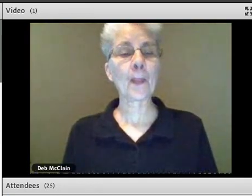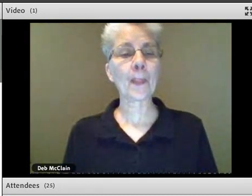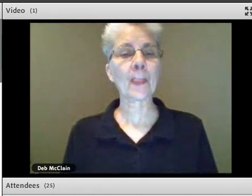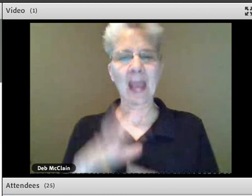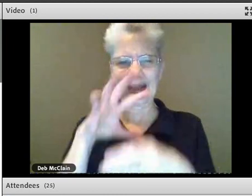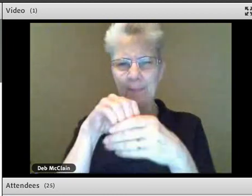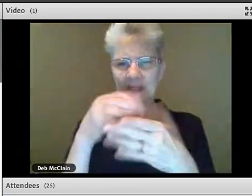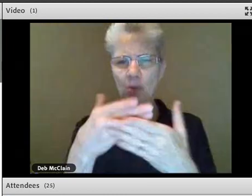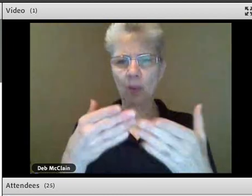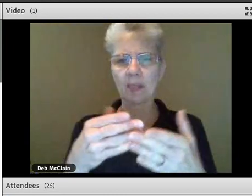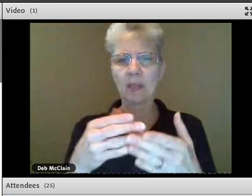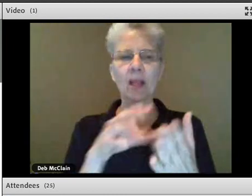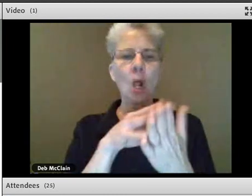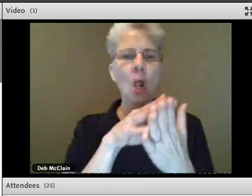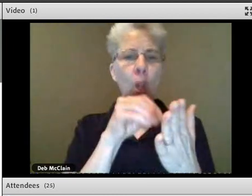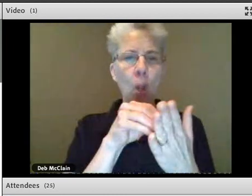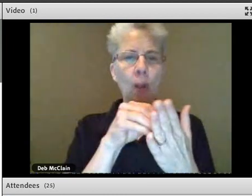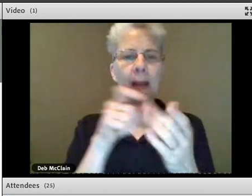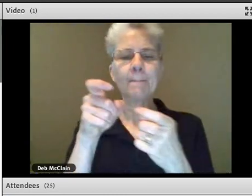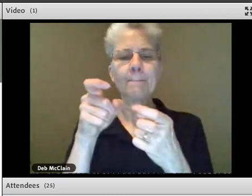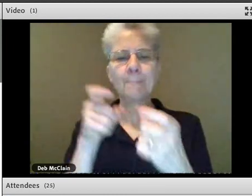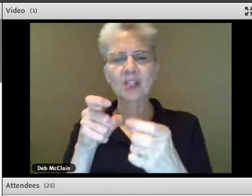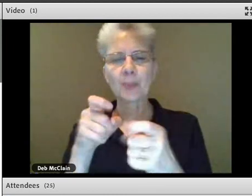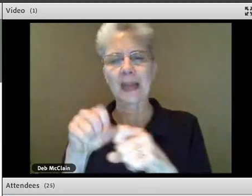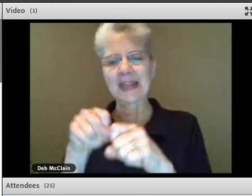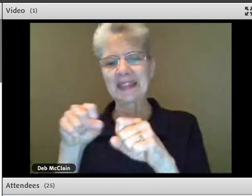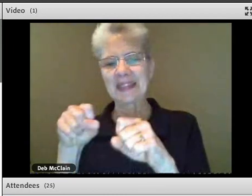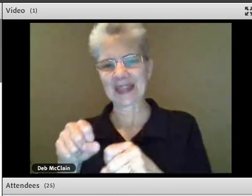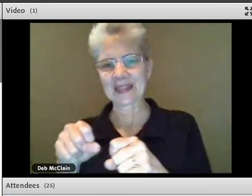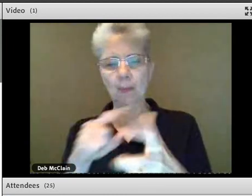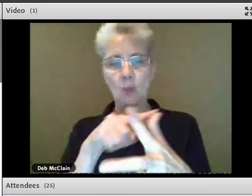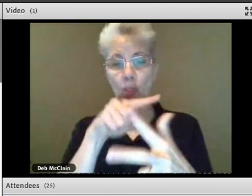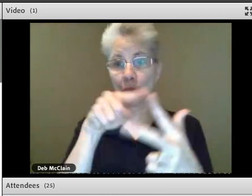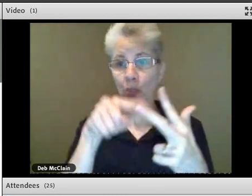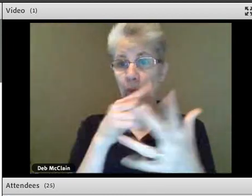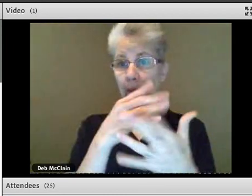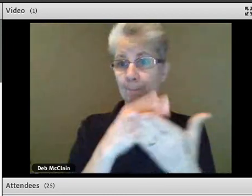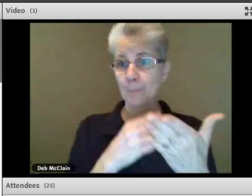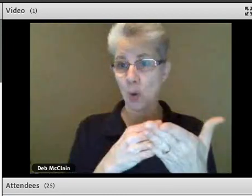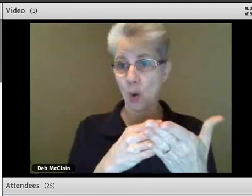We have learning, management of content and the system, being the software, so learning management systems